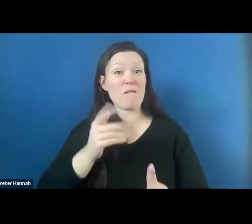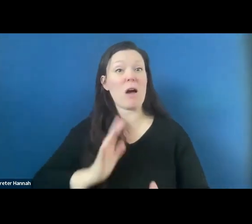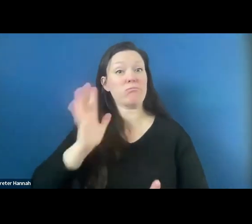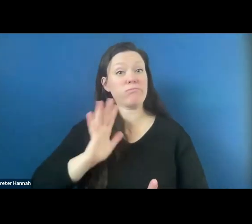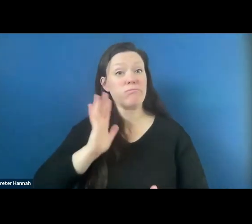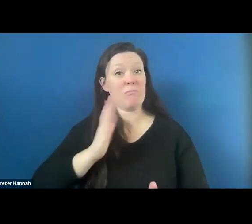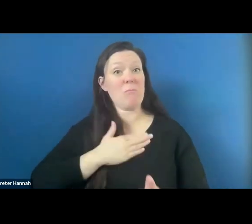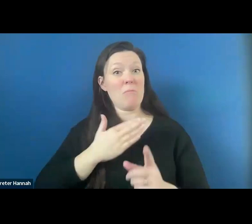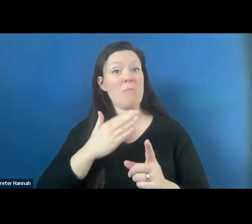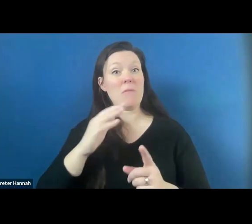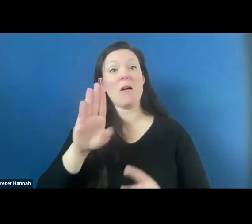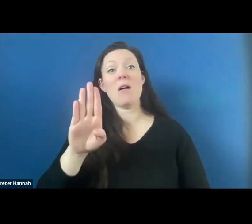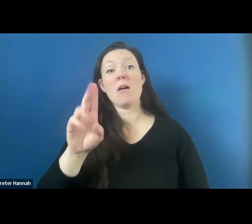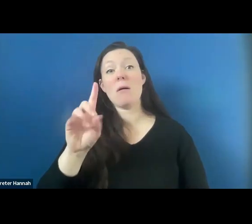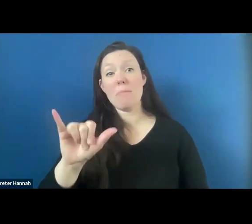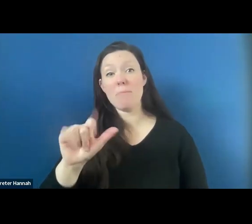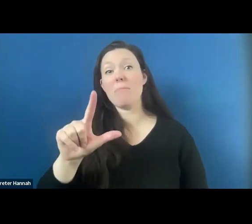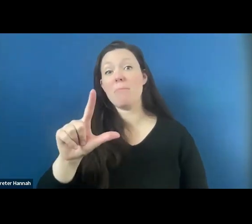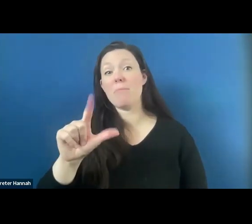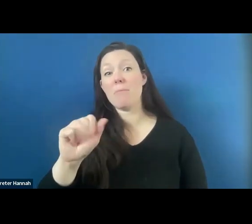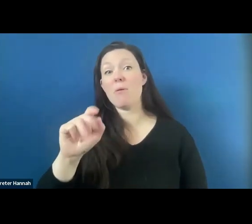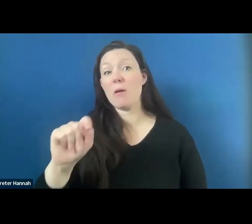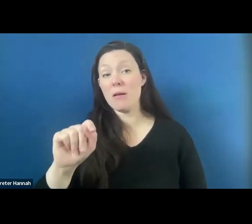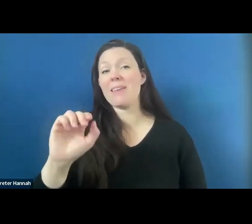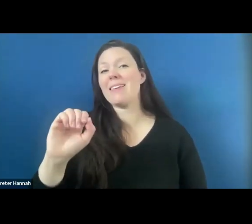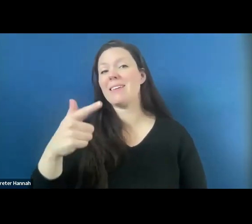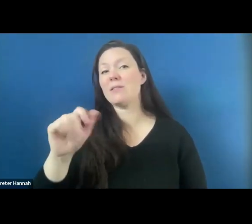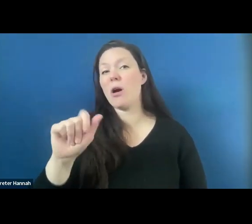And his name is Buddy Lamont and he is Oglala Lakota, who was murdered